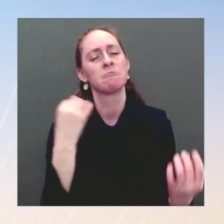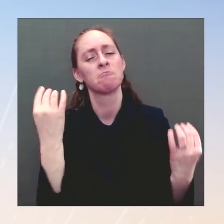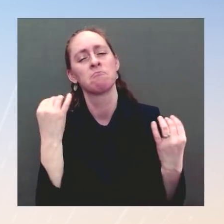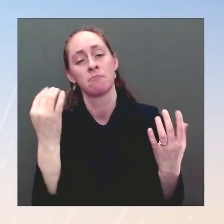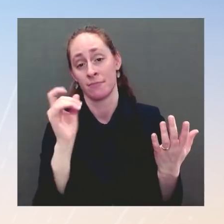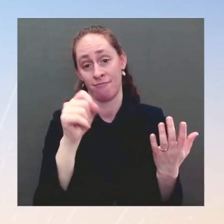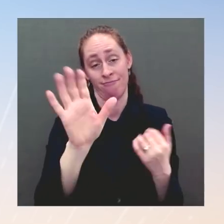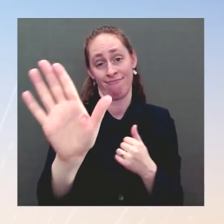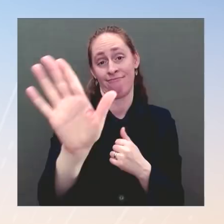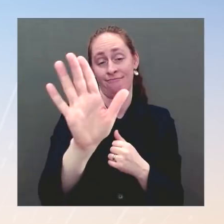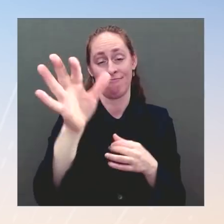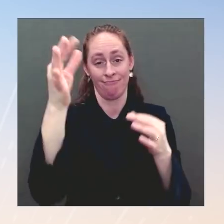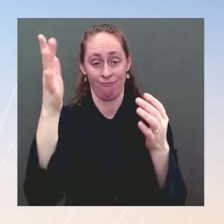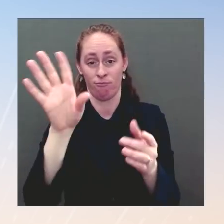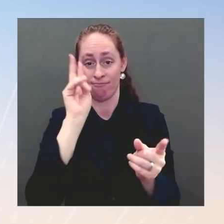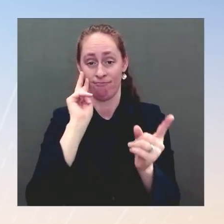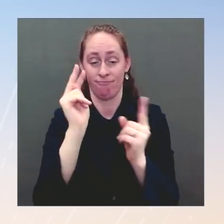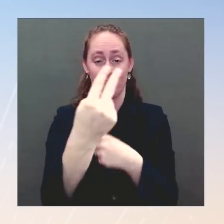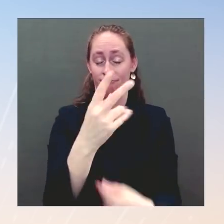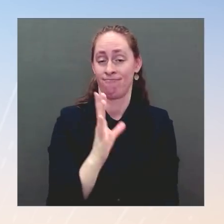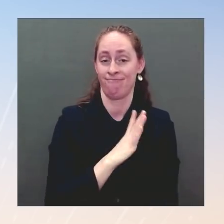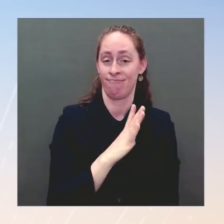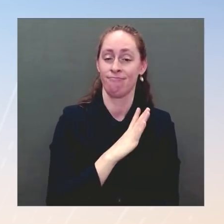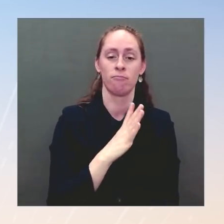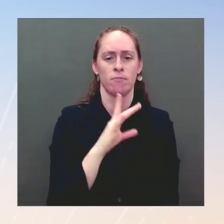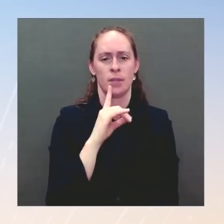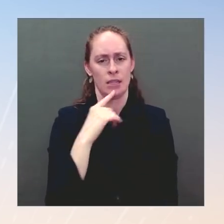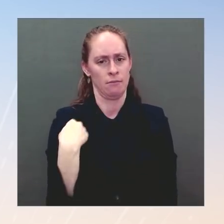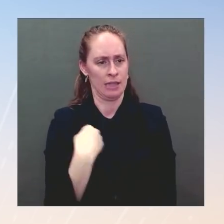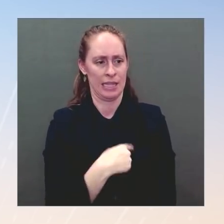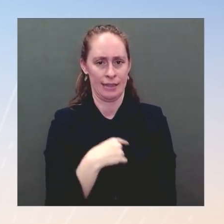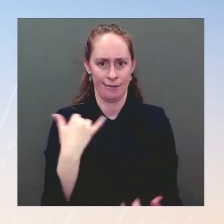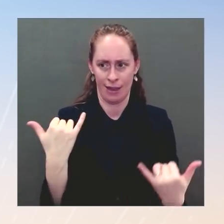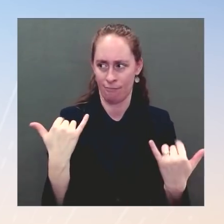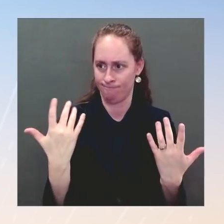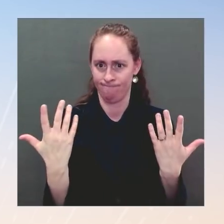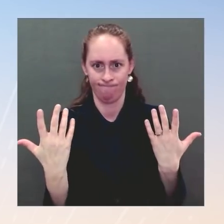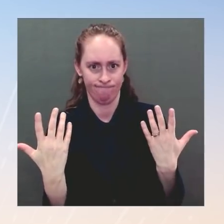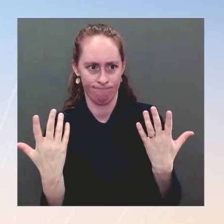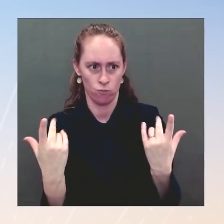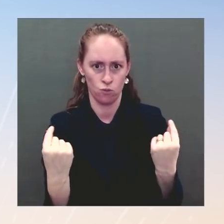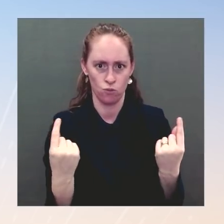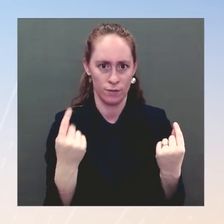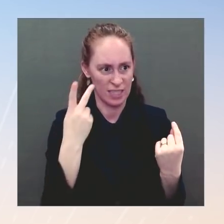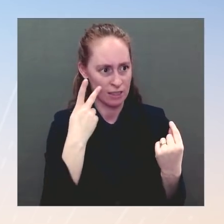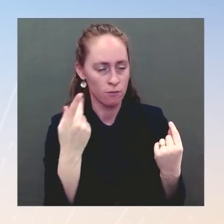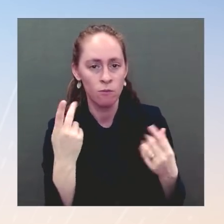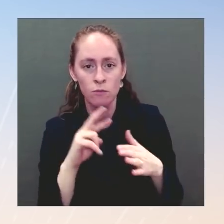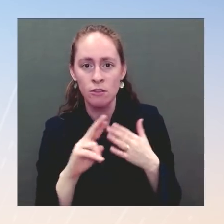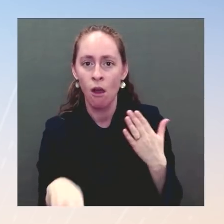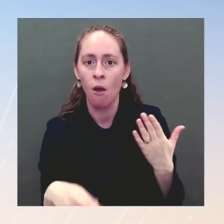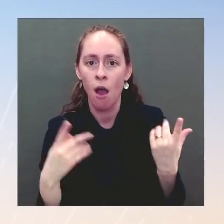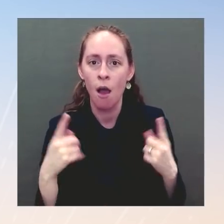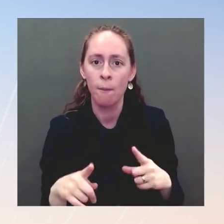that we've now achieved. Others can have different assessments. There's no proof or evidence that their approach would have worked. Ours has worked.